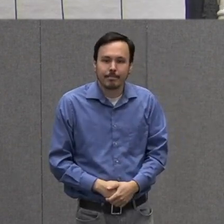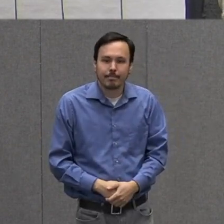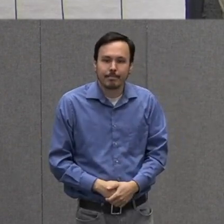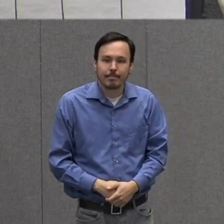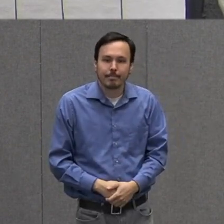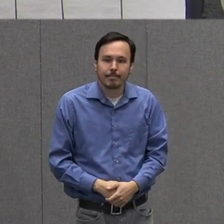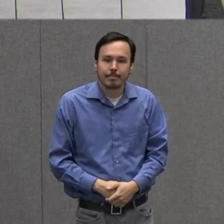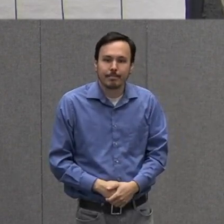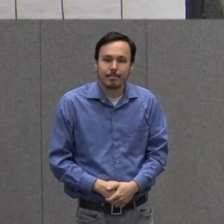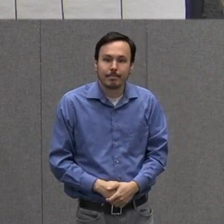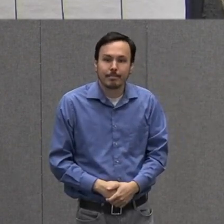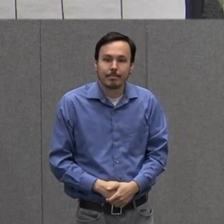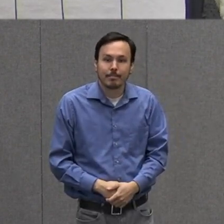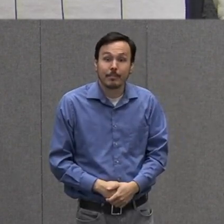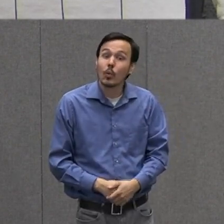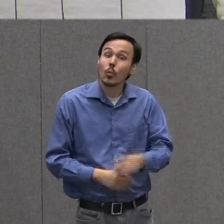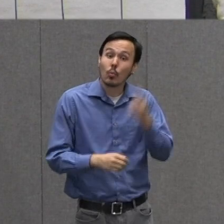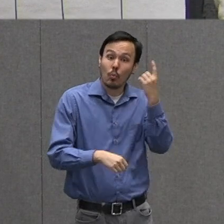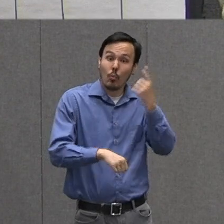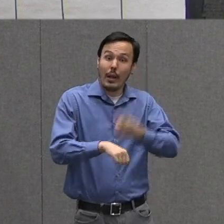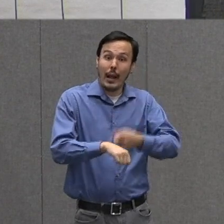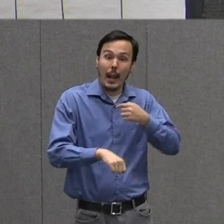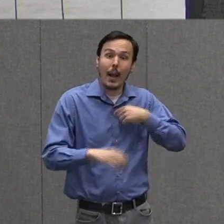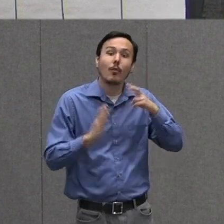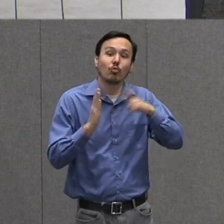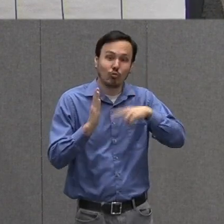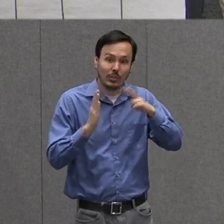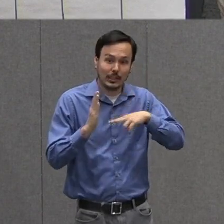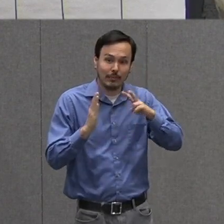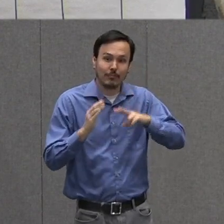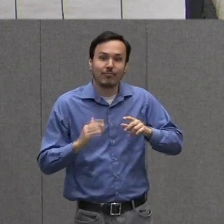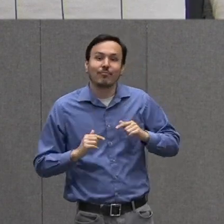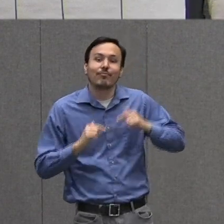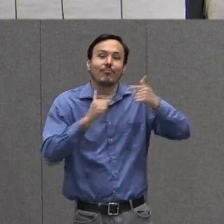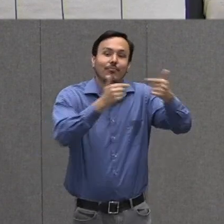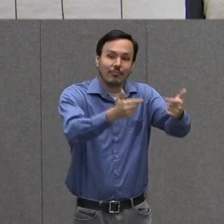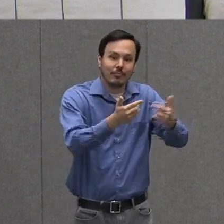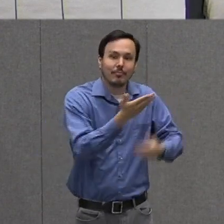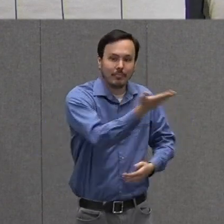So I will read it one time and then I will read it again with the movements.